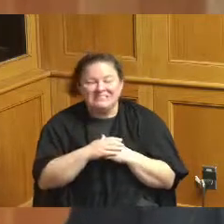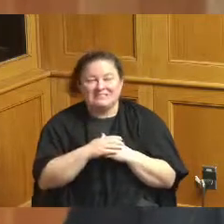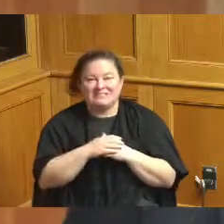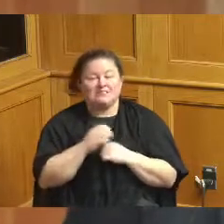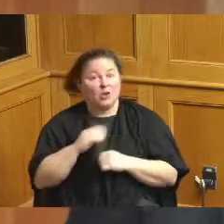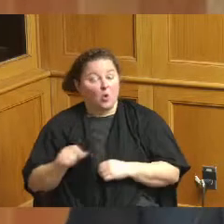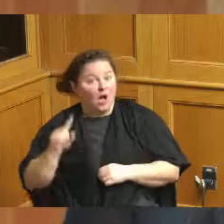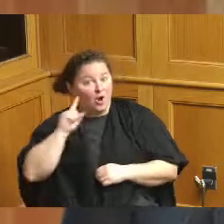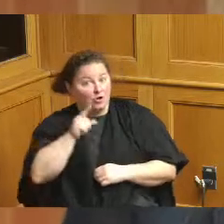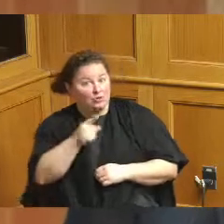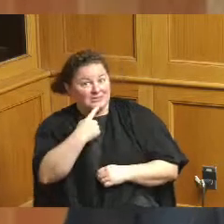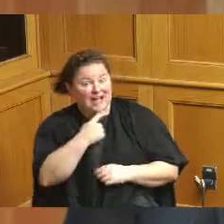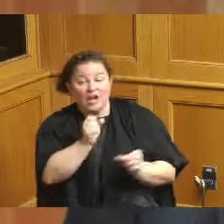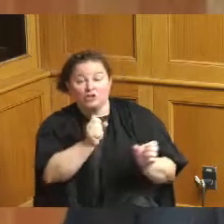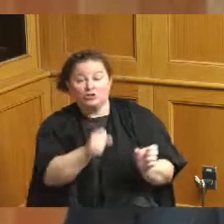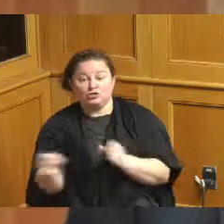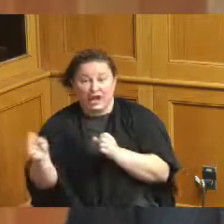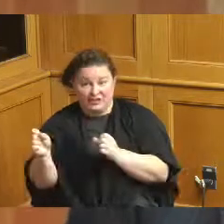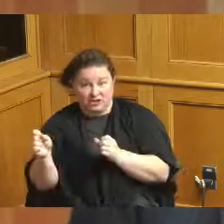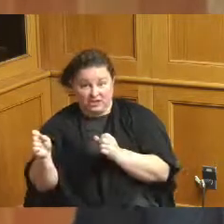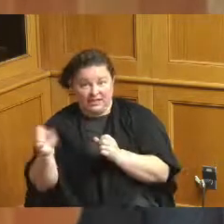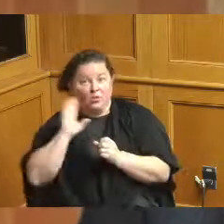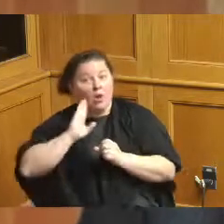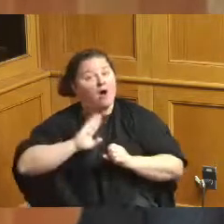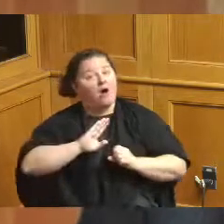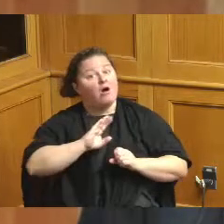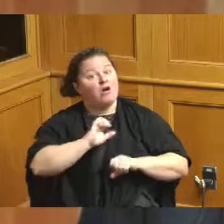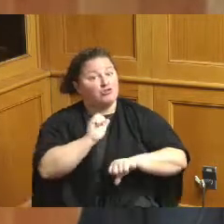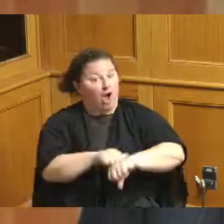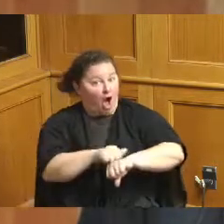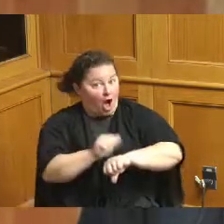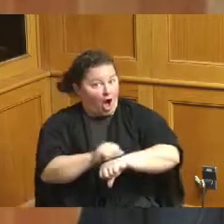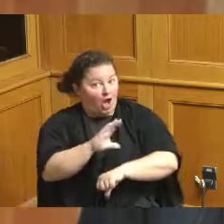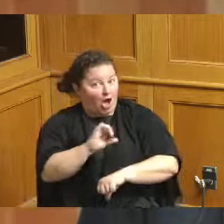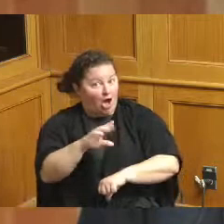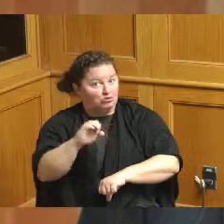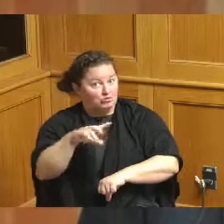say then the strategy will be to bid the concrete out because there's not a lot of flexibility there